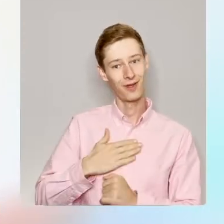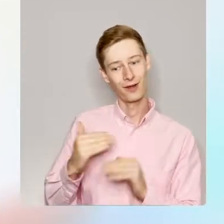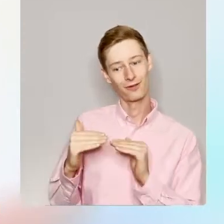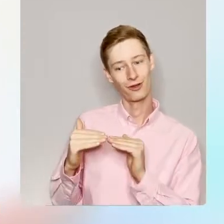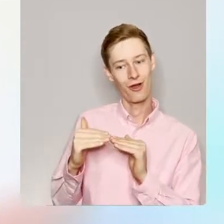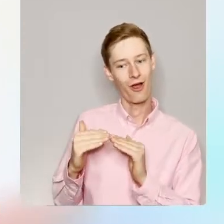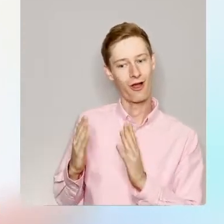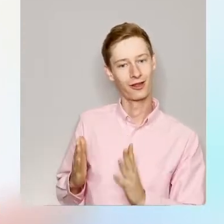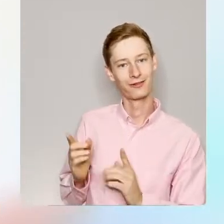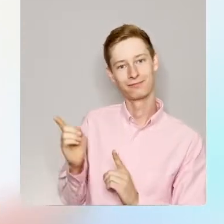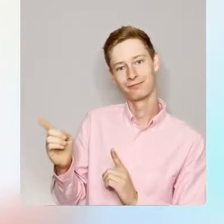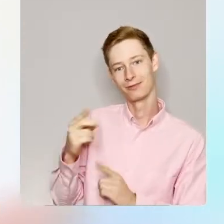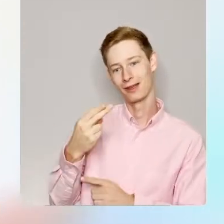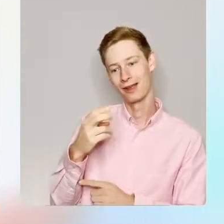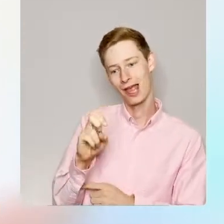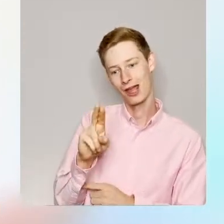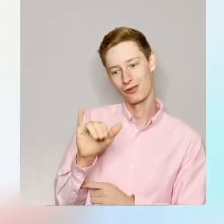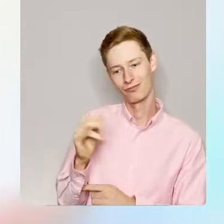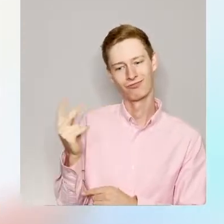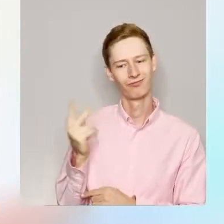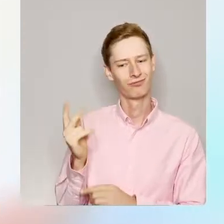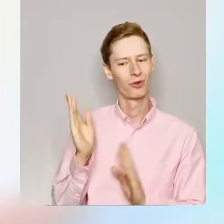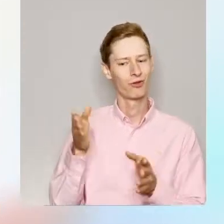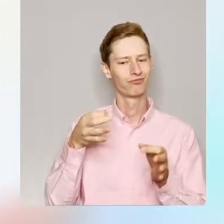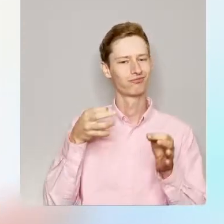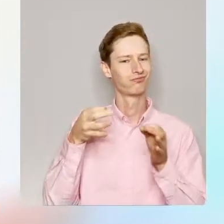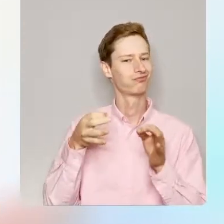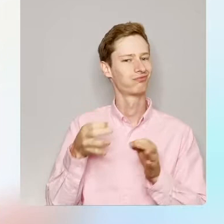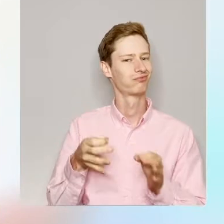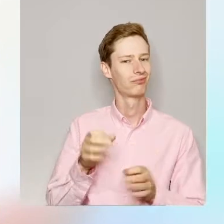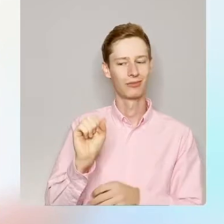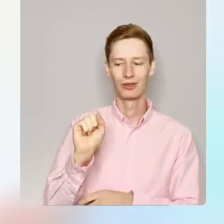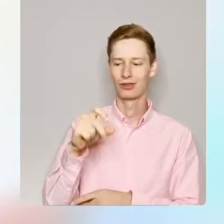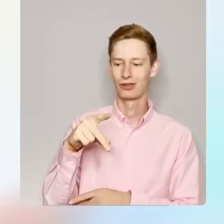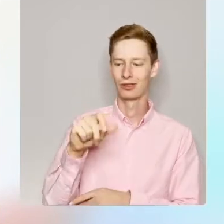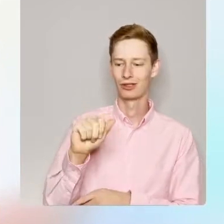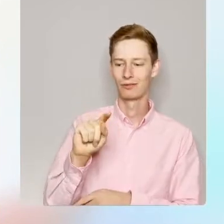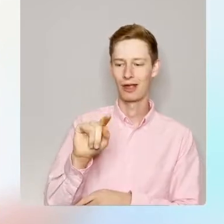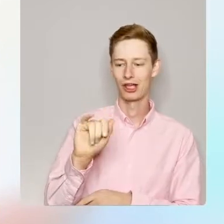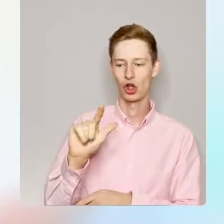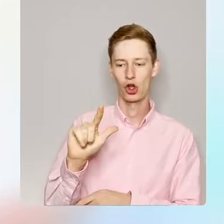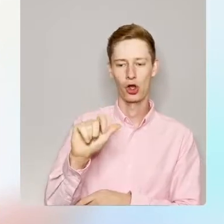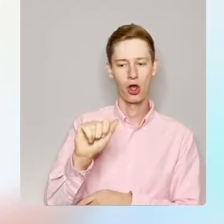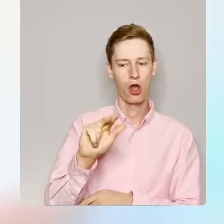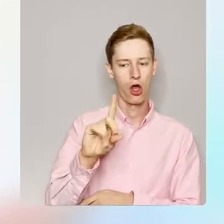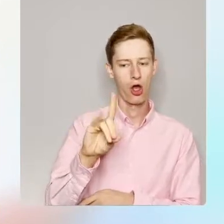from the sound design team and I will provide an overview of Spatial Audio and room acoustics